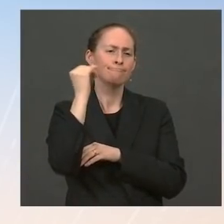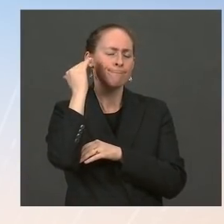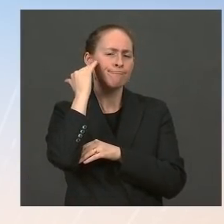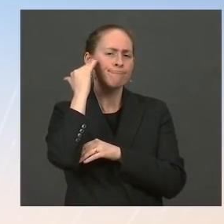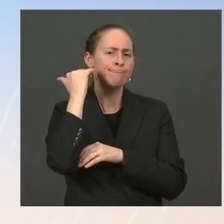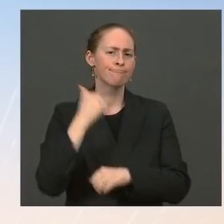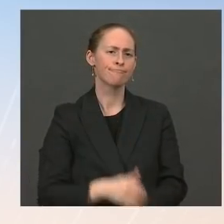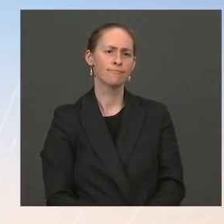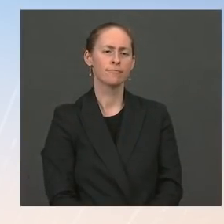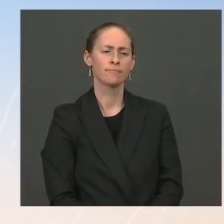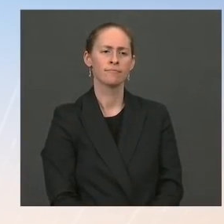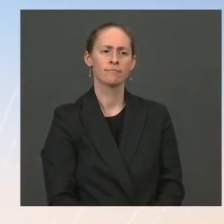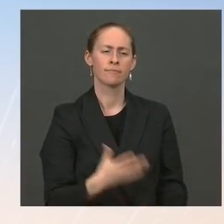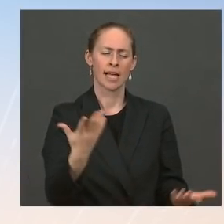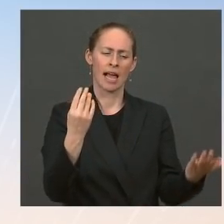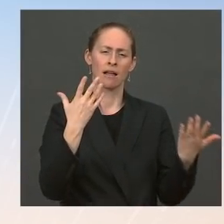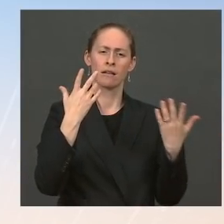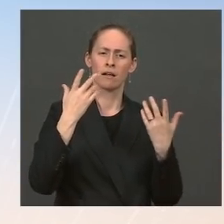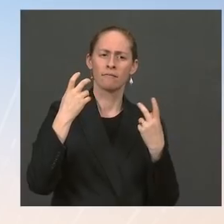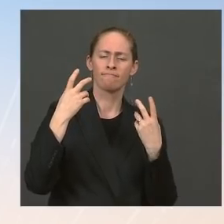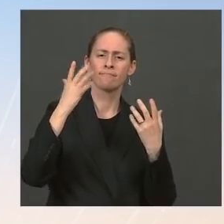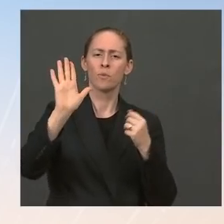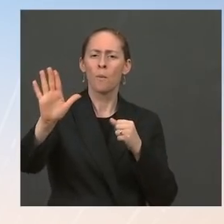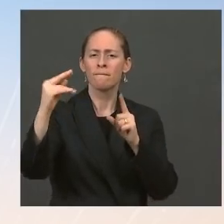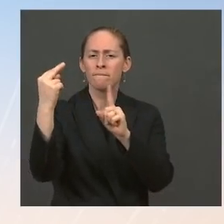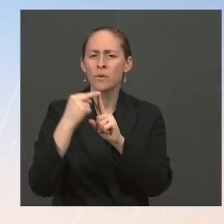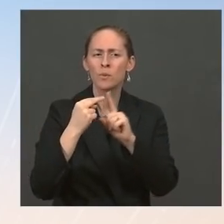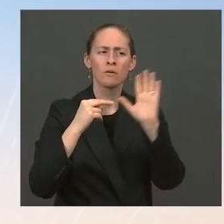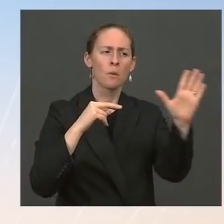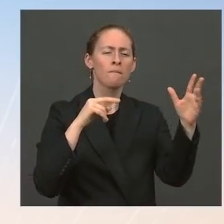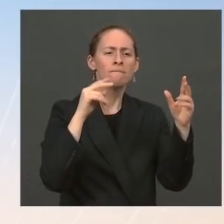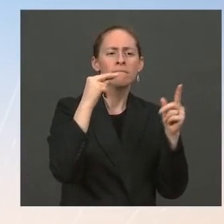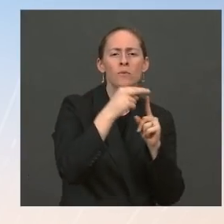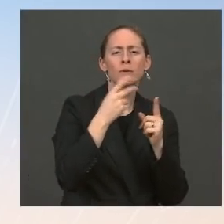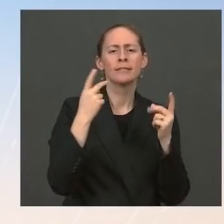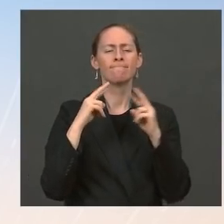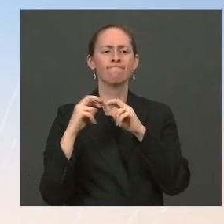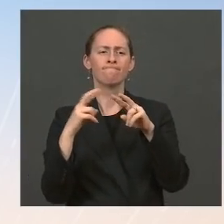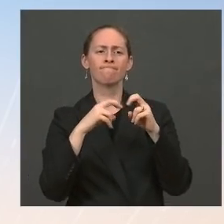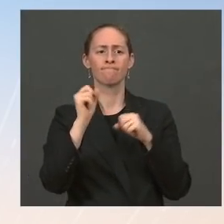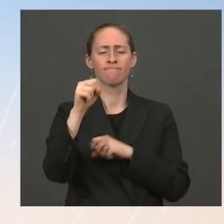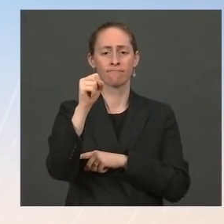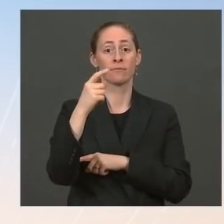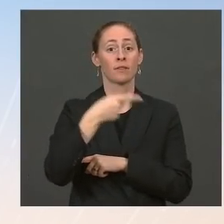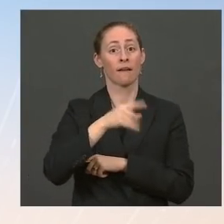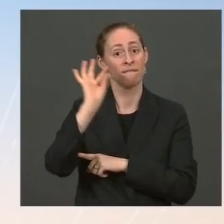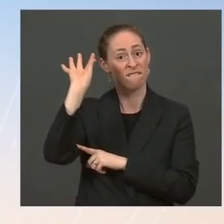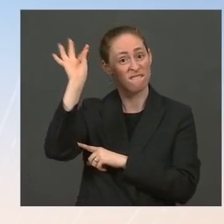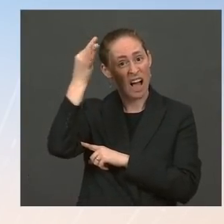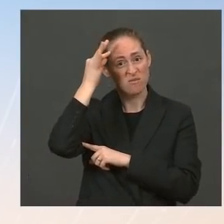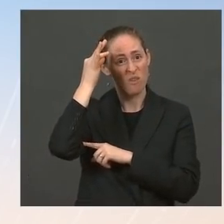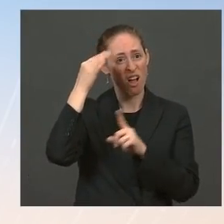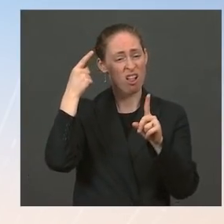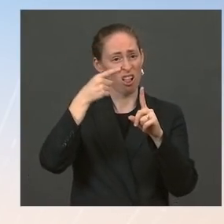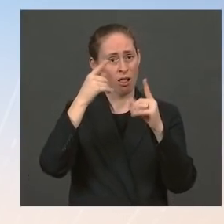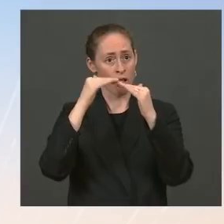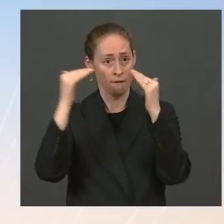and his policy position in that regard. And I'd note, for us, on a federal level, the Attorney General has halted executions at the federal level.